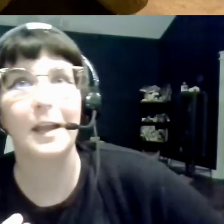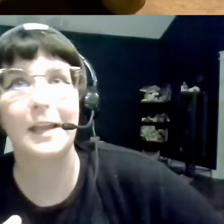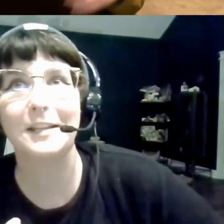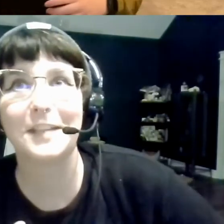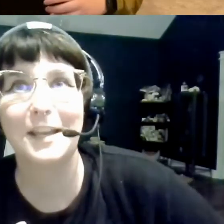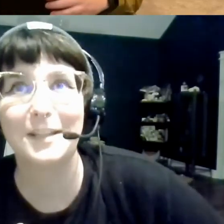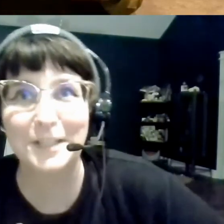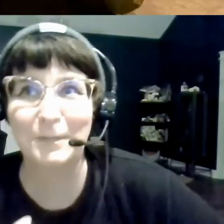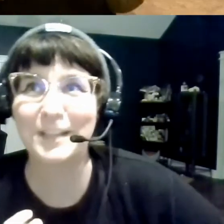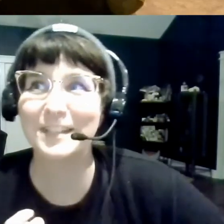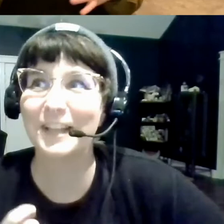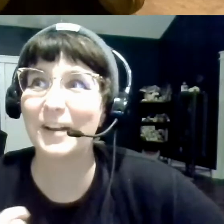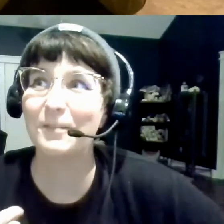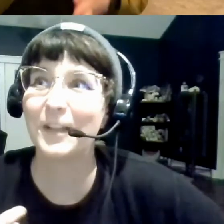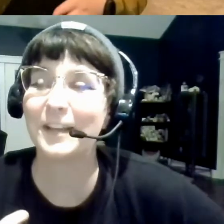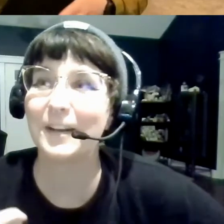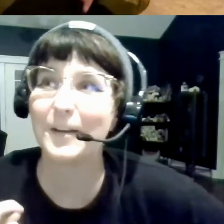I hate saying this, but it's a lot of like,